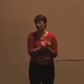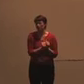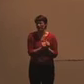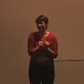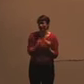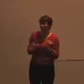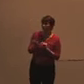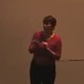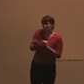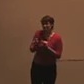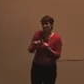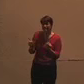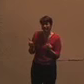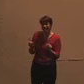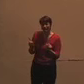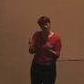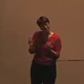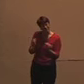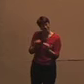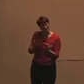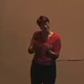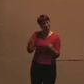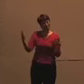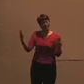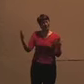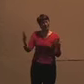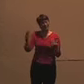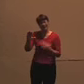So it is much more open cave-like space.